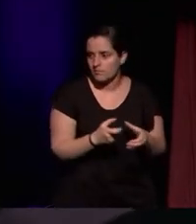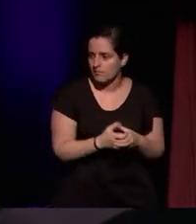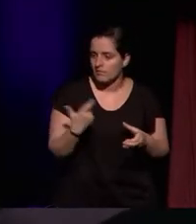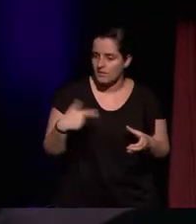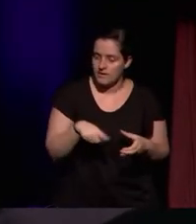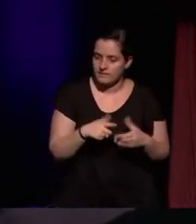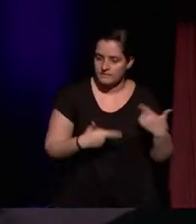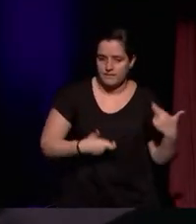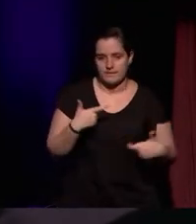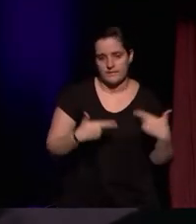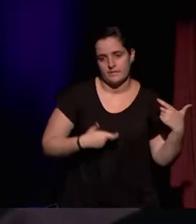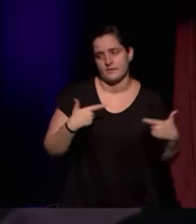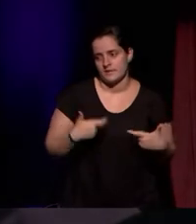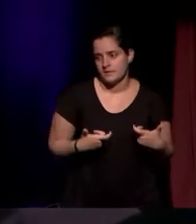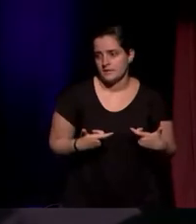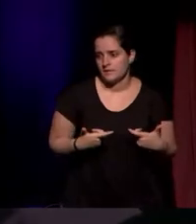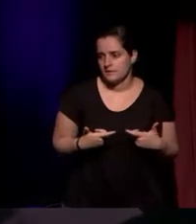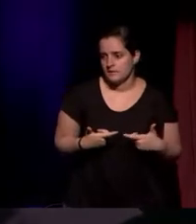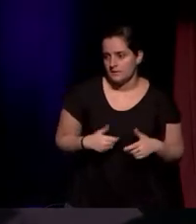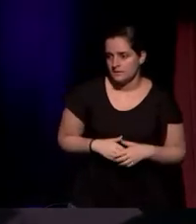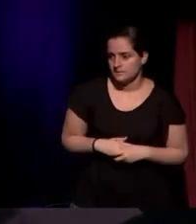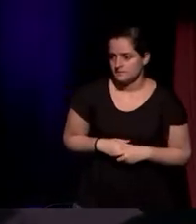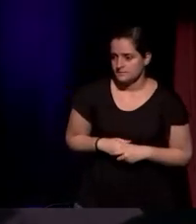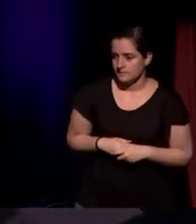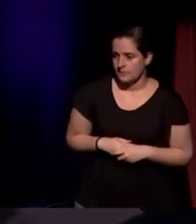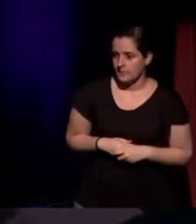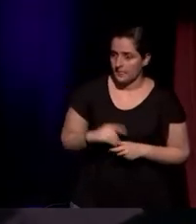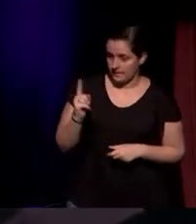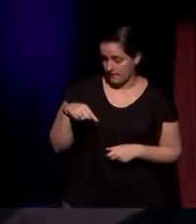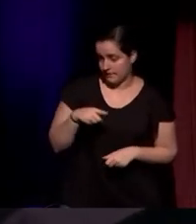at least that, then it's a country